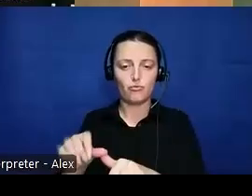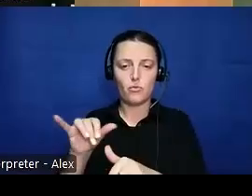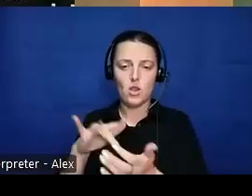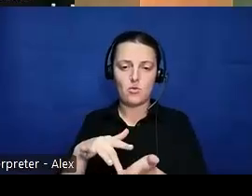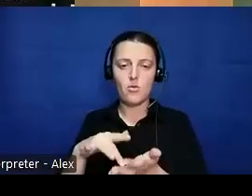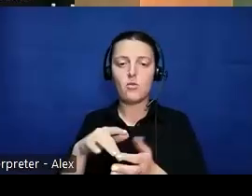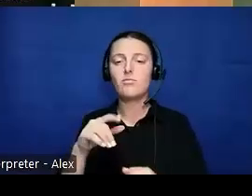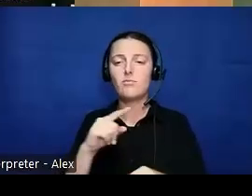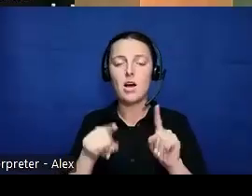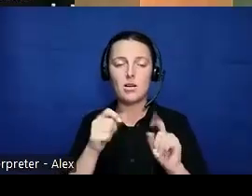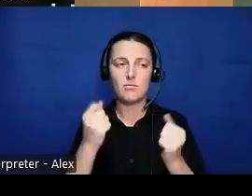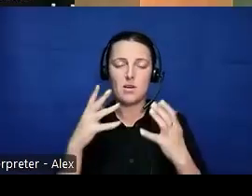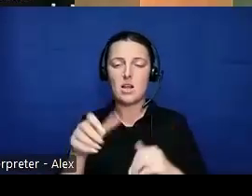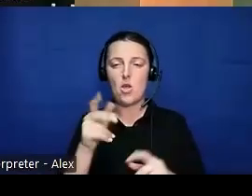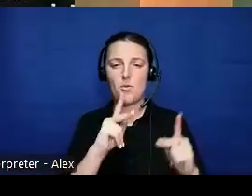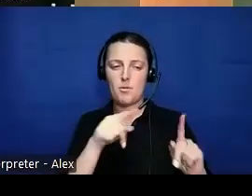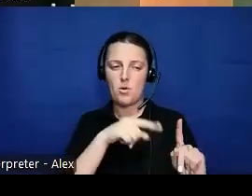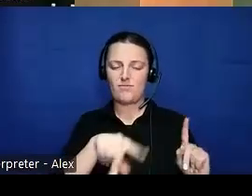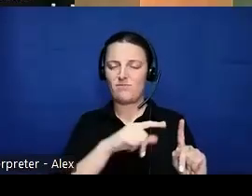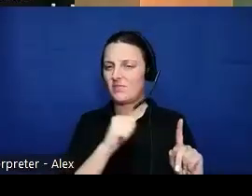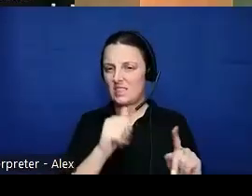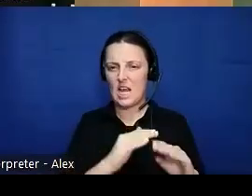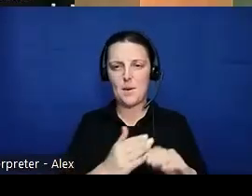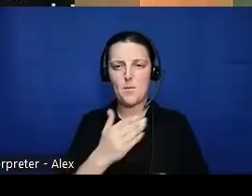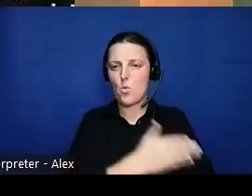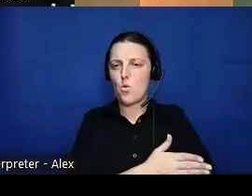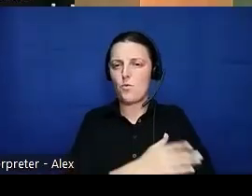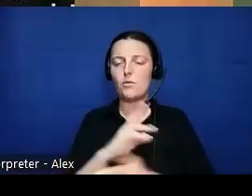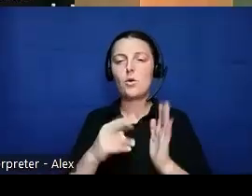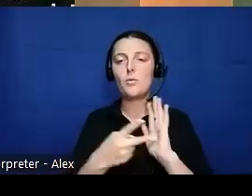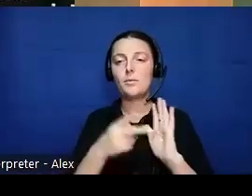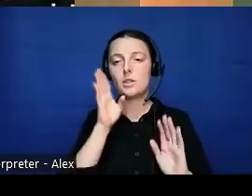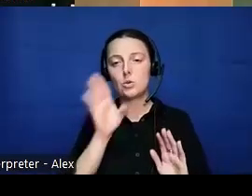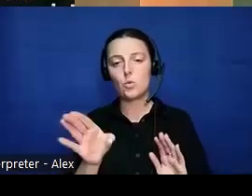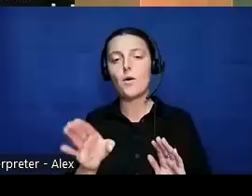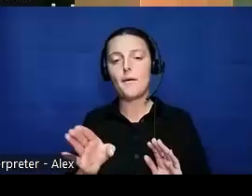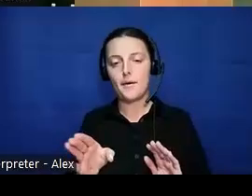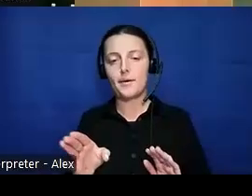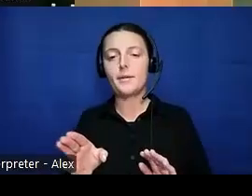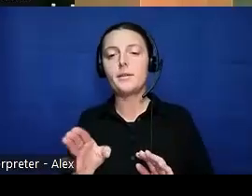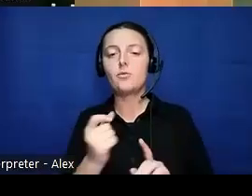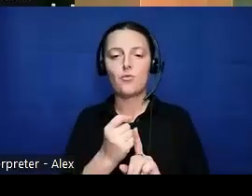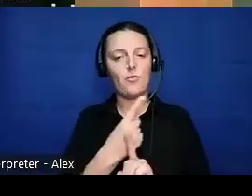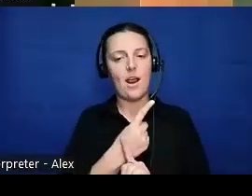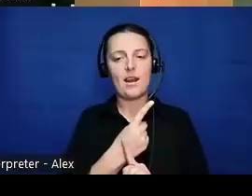randomized esatalopram versus esataloprint plus buproprion. And then that the study would go on